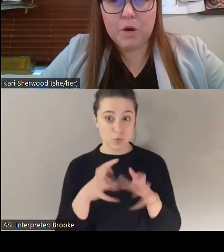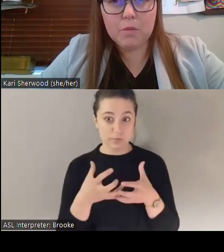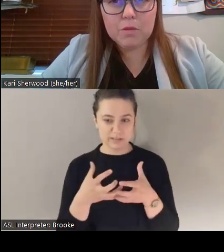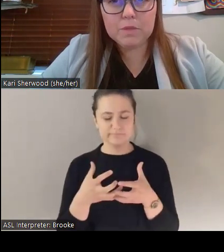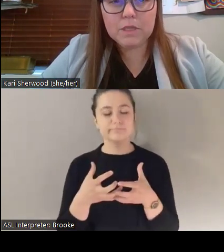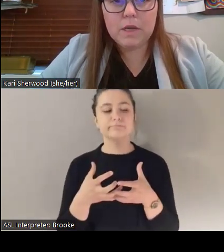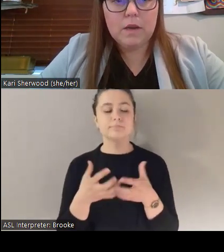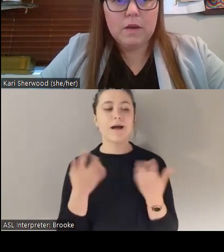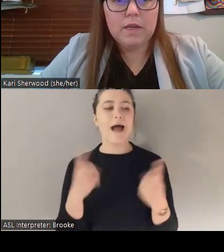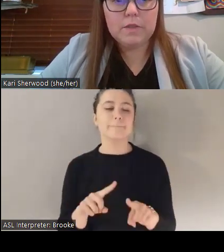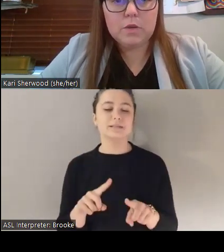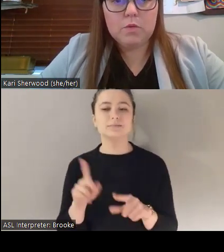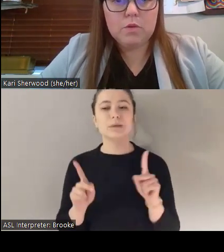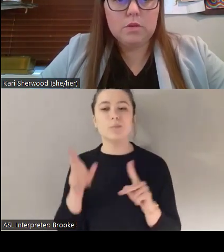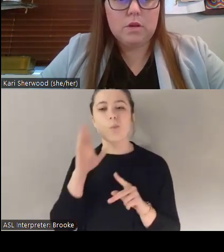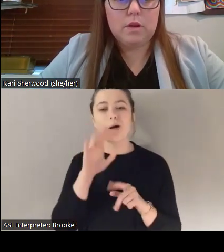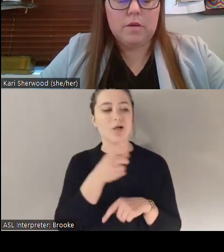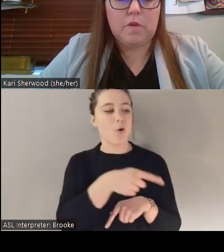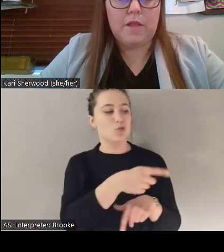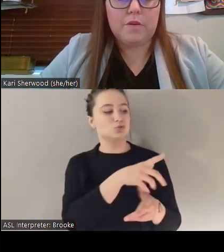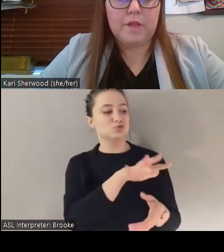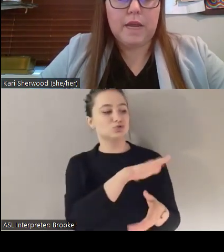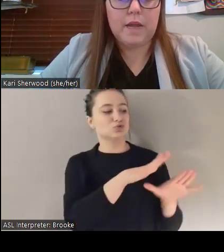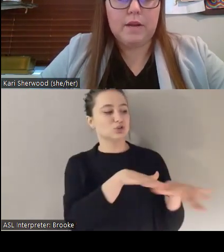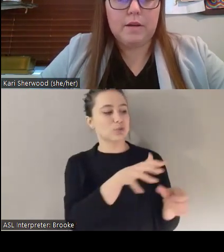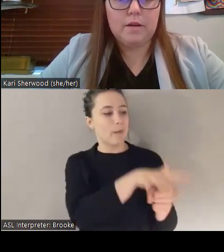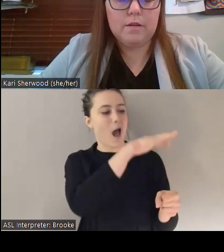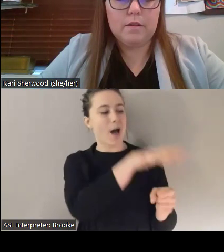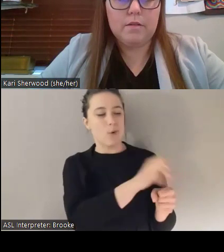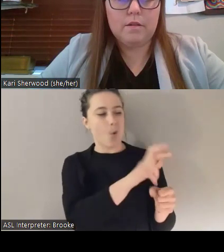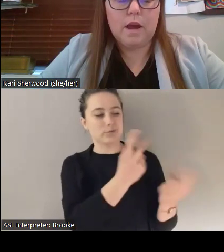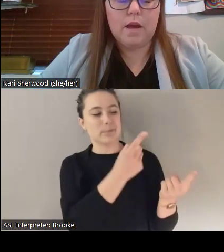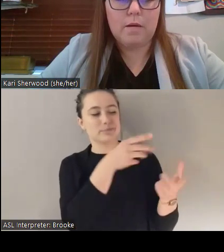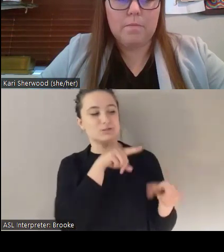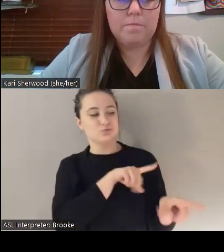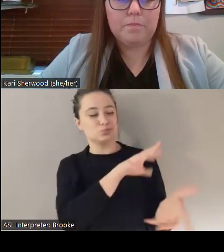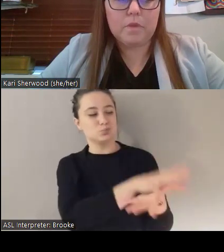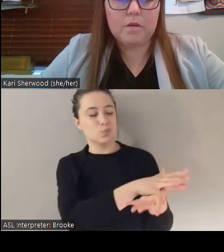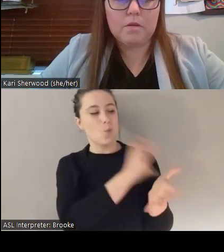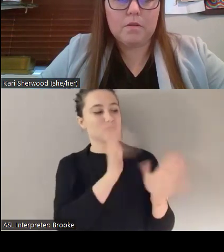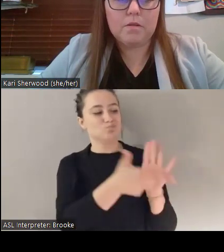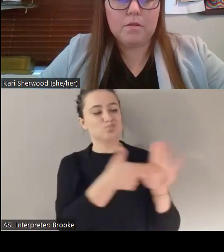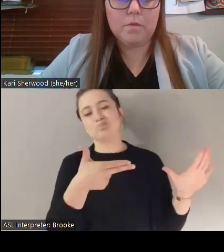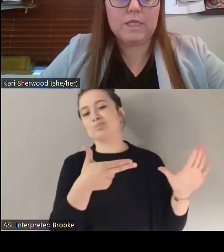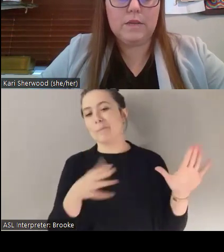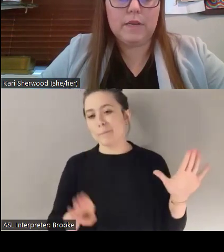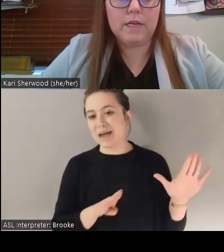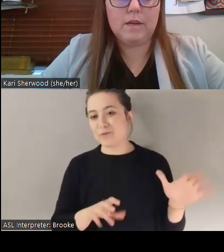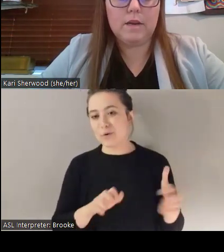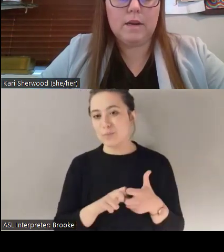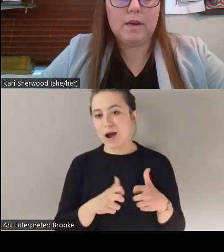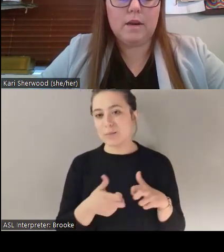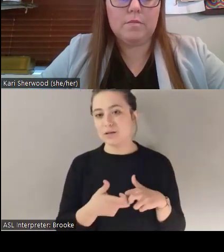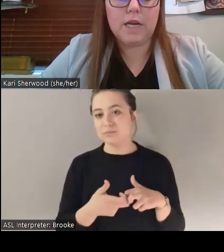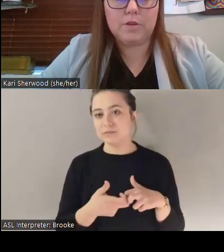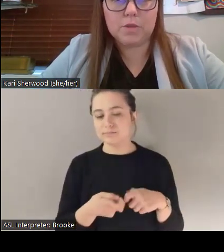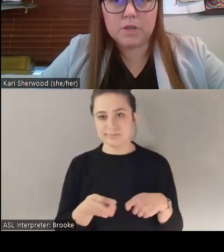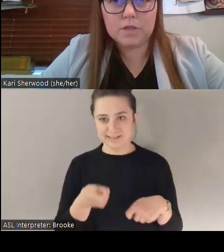problems in school rather than receiving a diagnosis